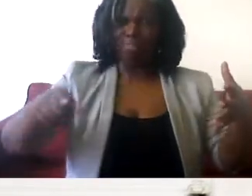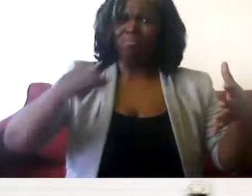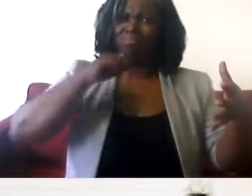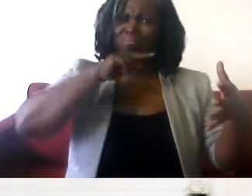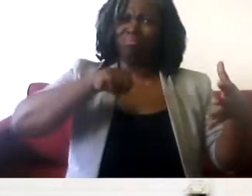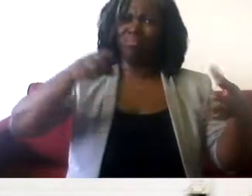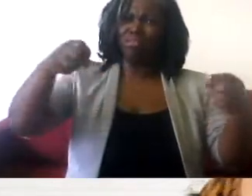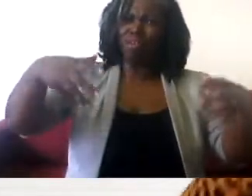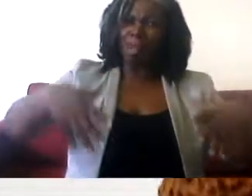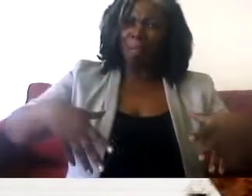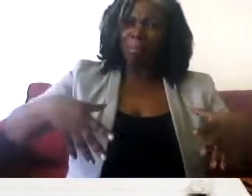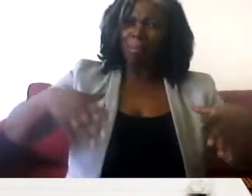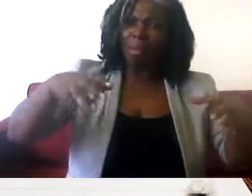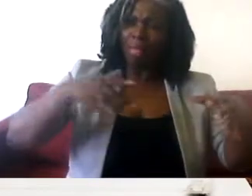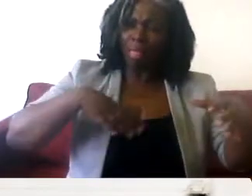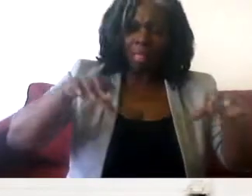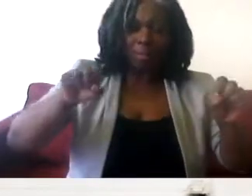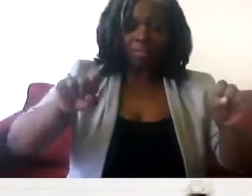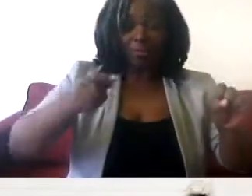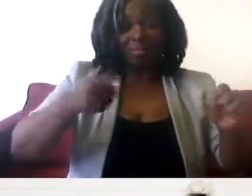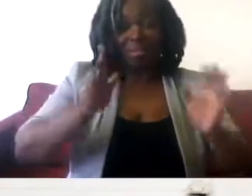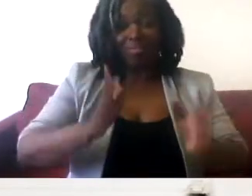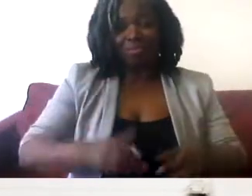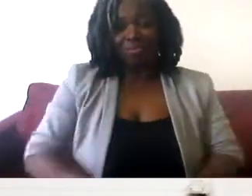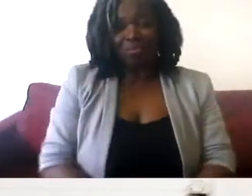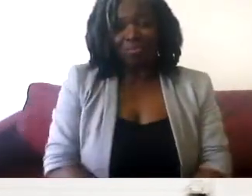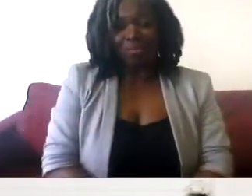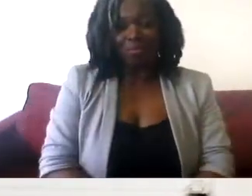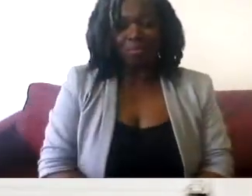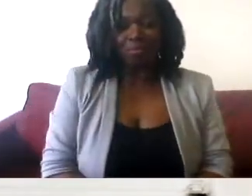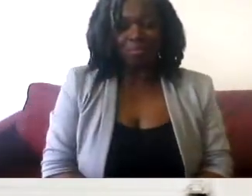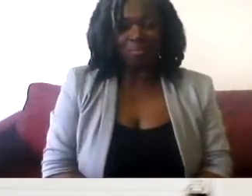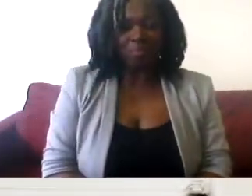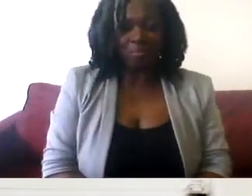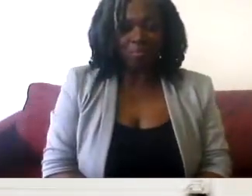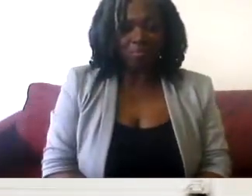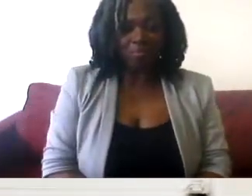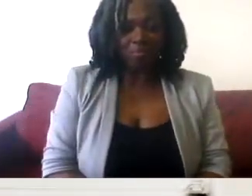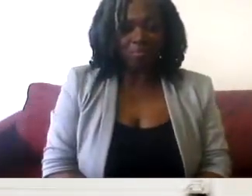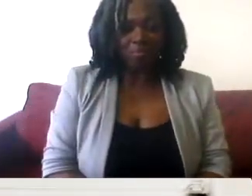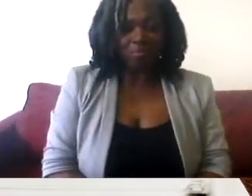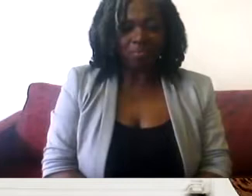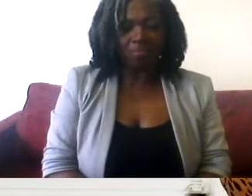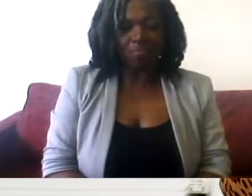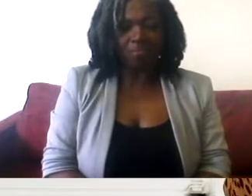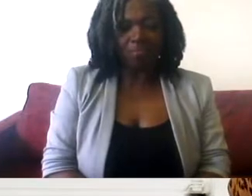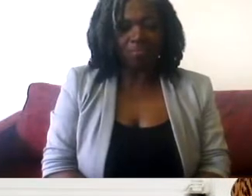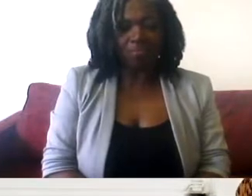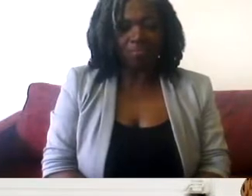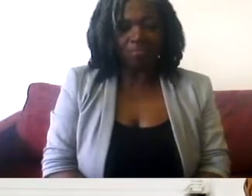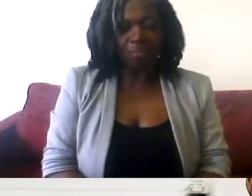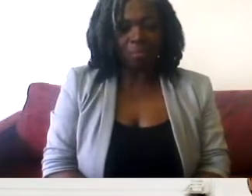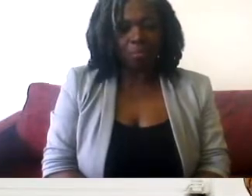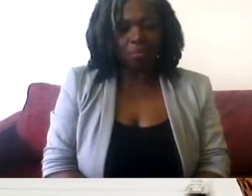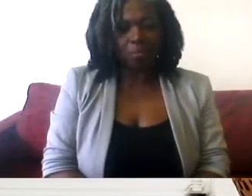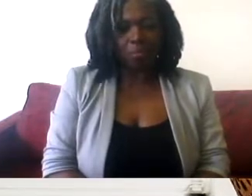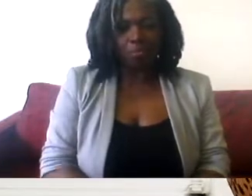bizarre, but it's what's needed. So we